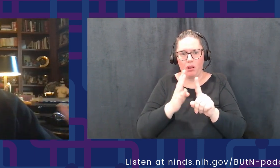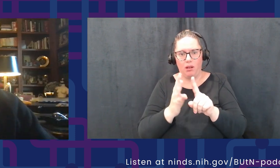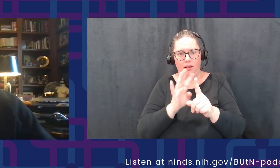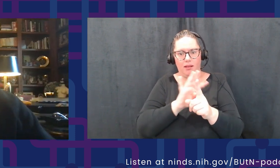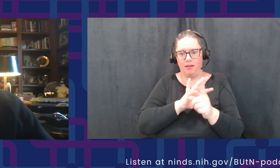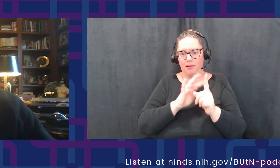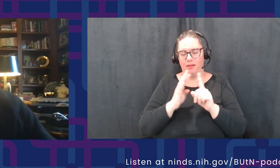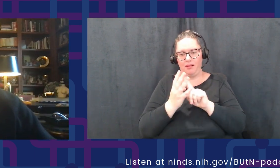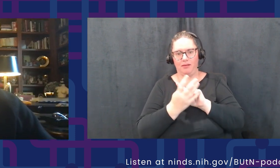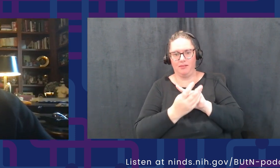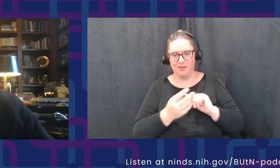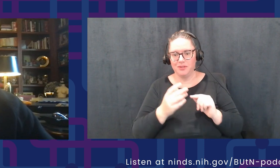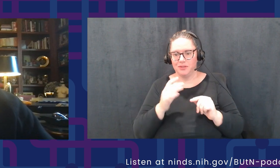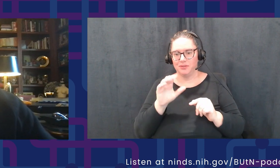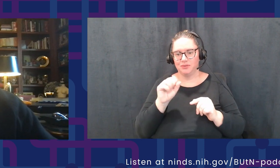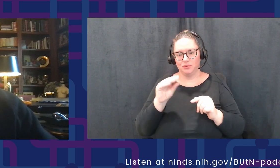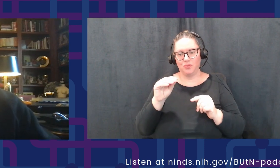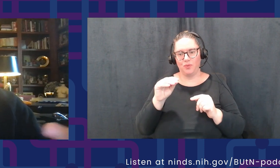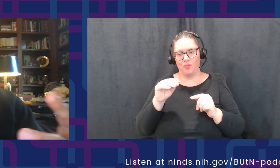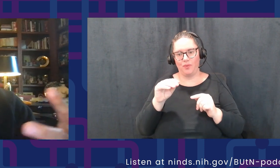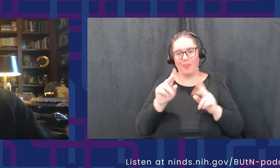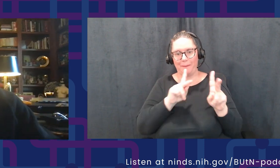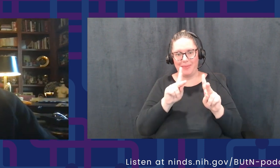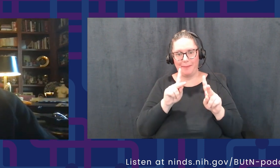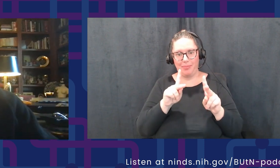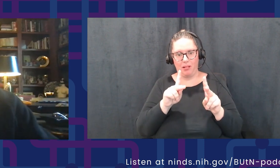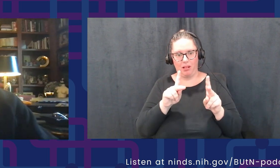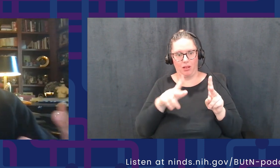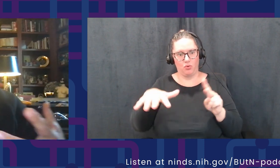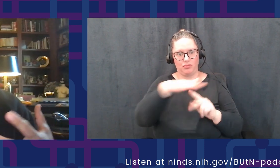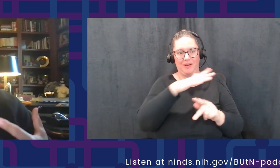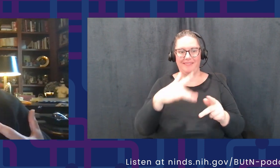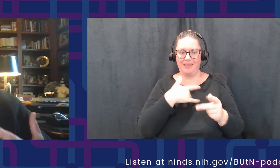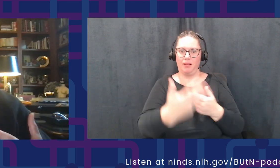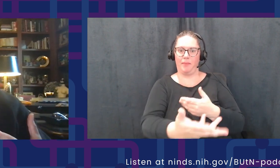So they are making people around feel part of the poster.